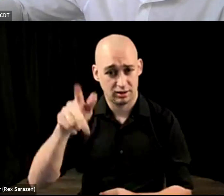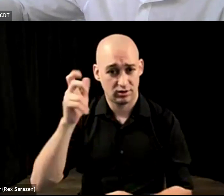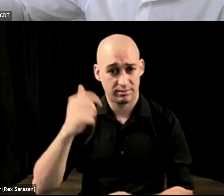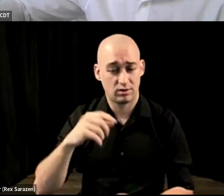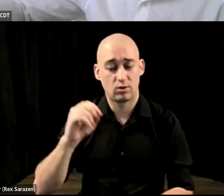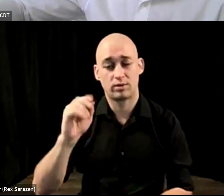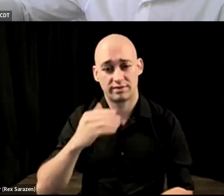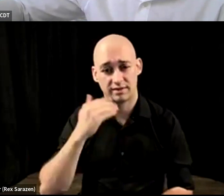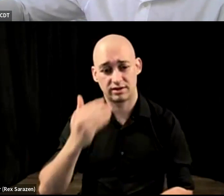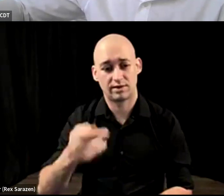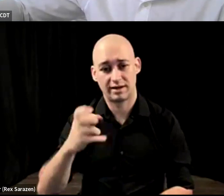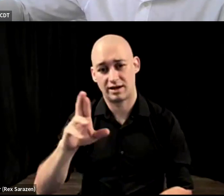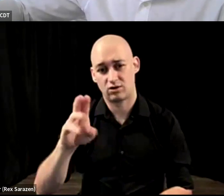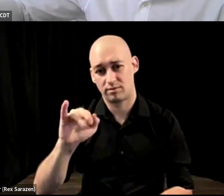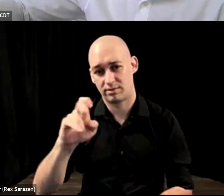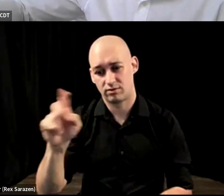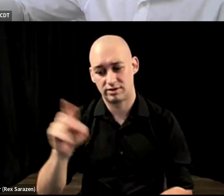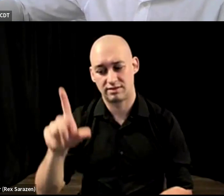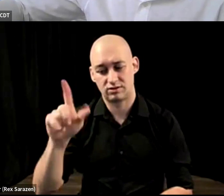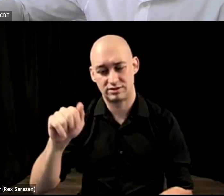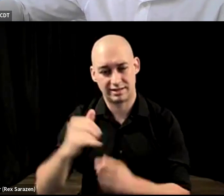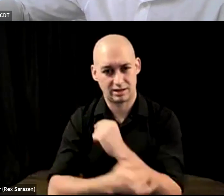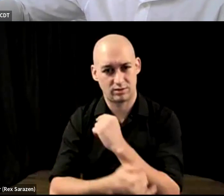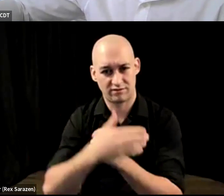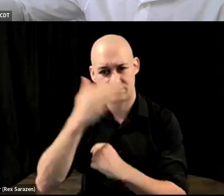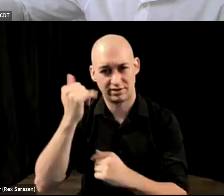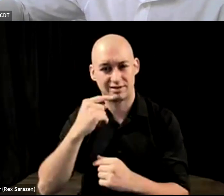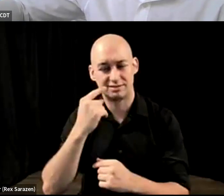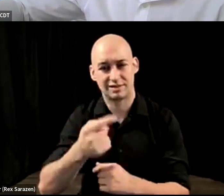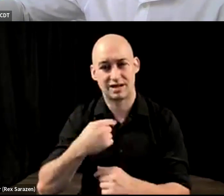Hector Ramirez, Los Angeles County. I forgot to mention I'm a member of Los Angeles County